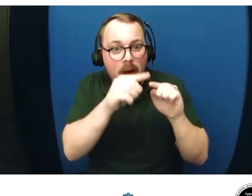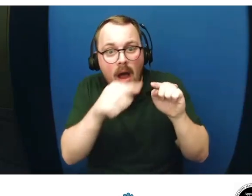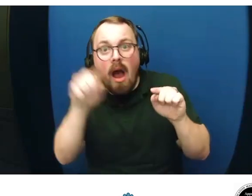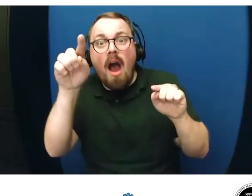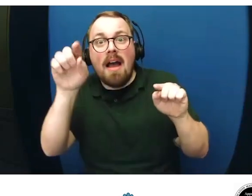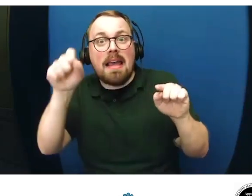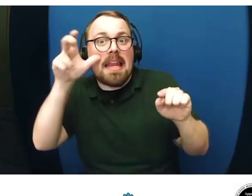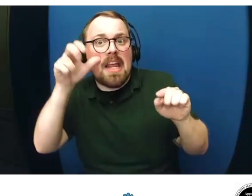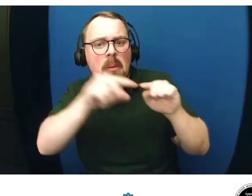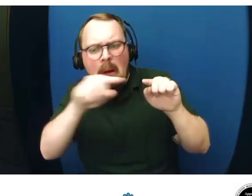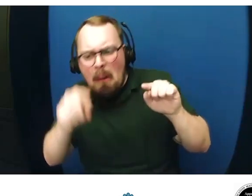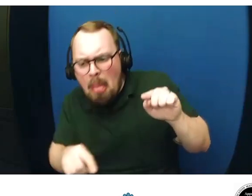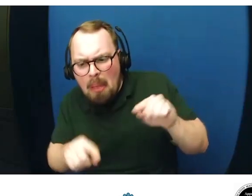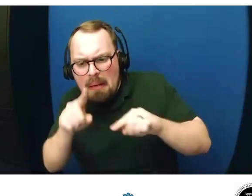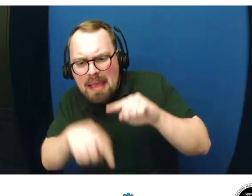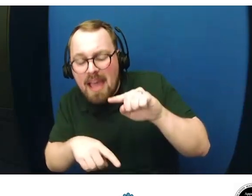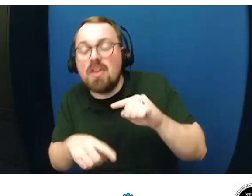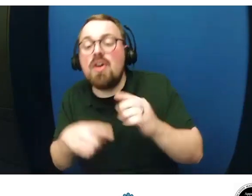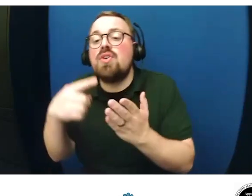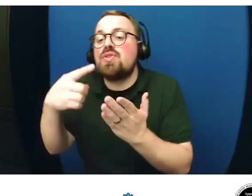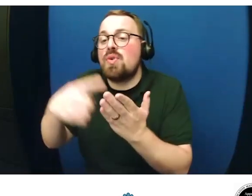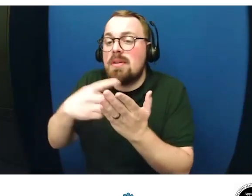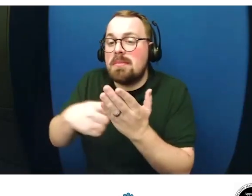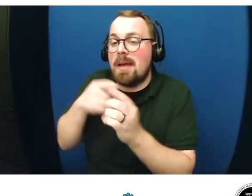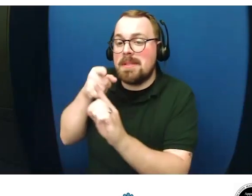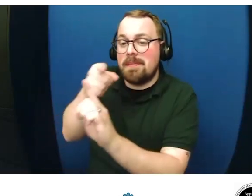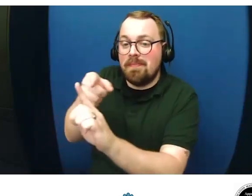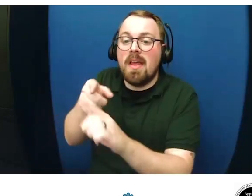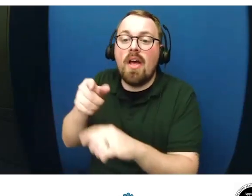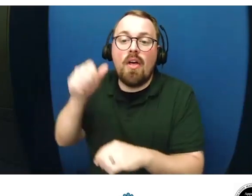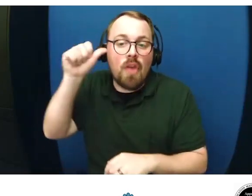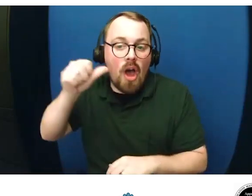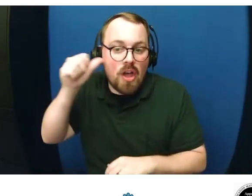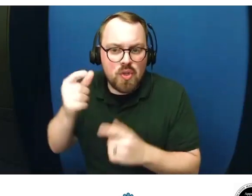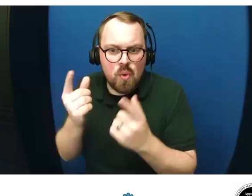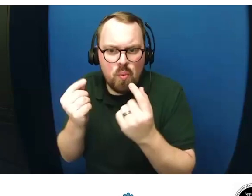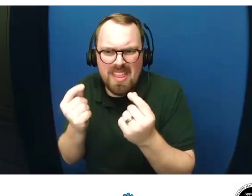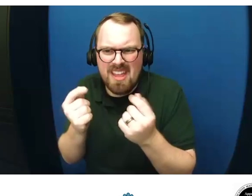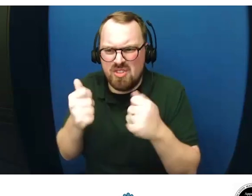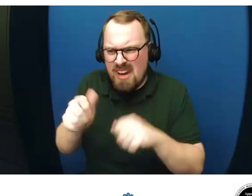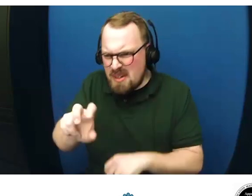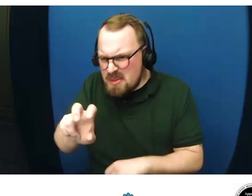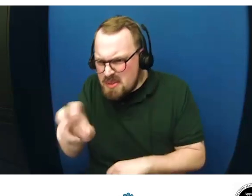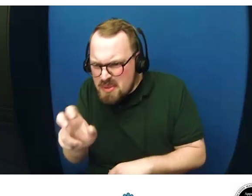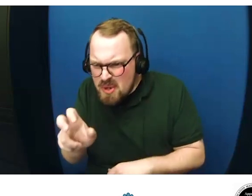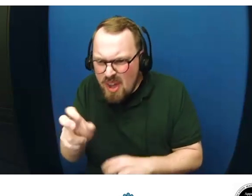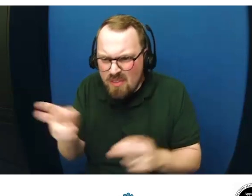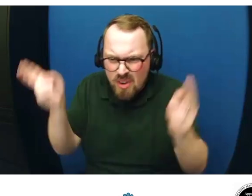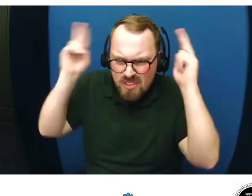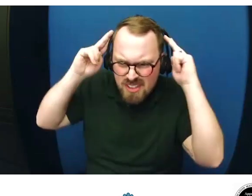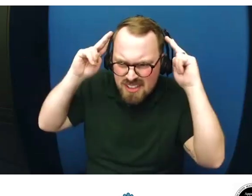sometimes the audiologist will compress the sound into the frequencies they have better access to,